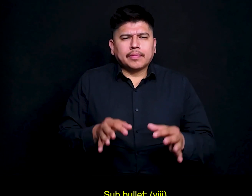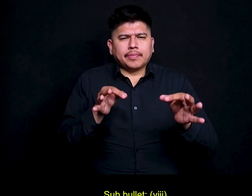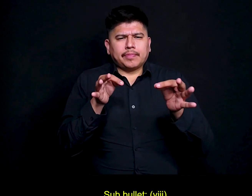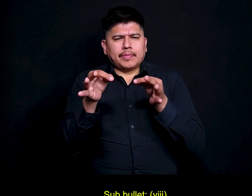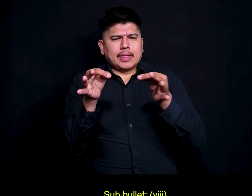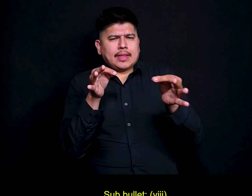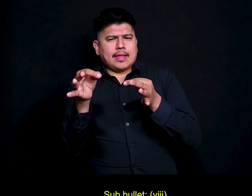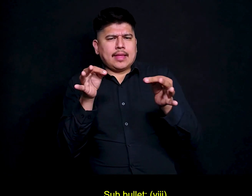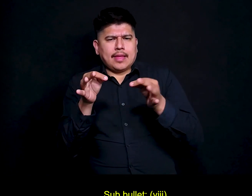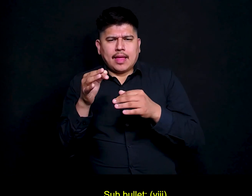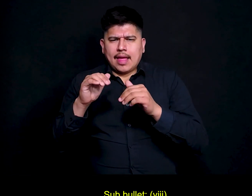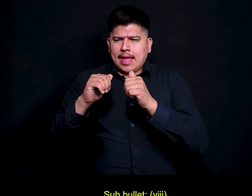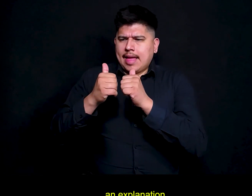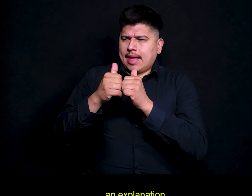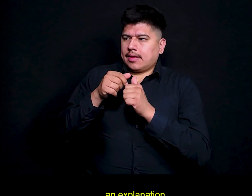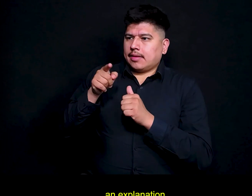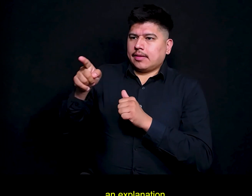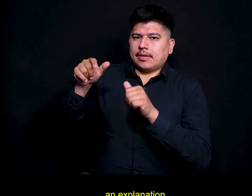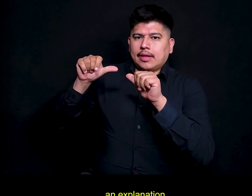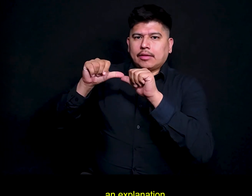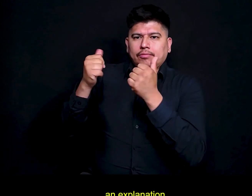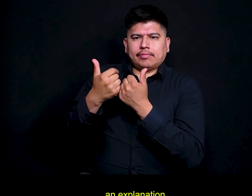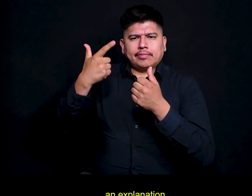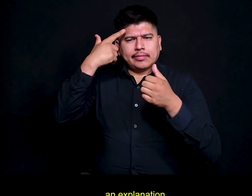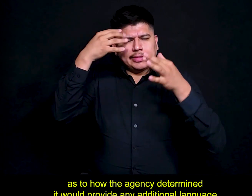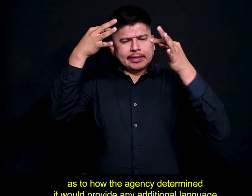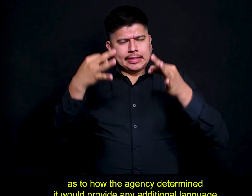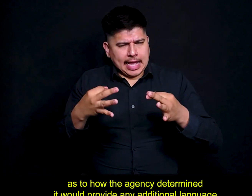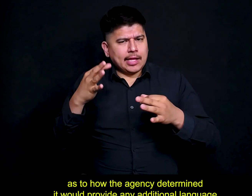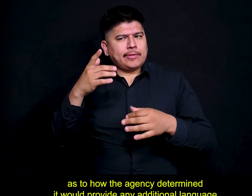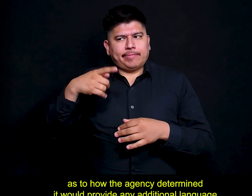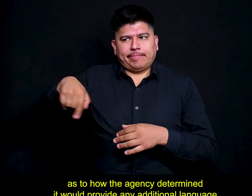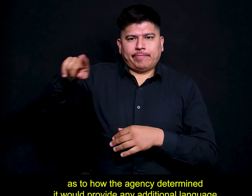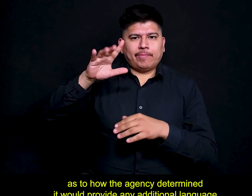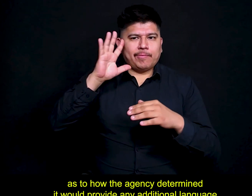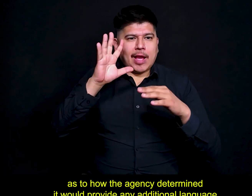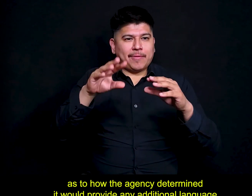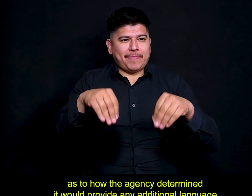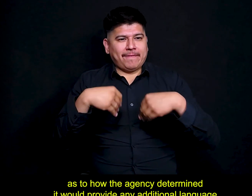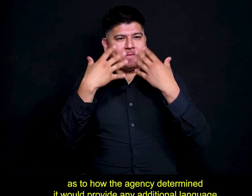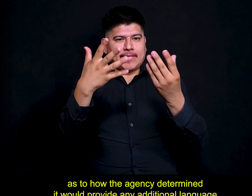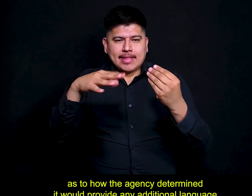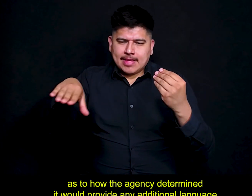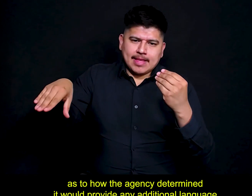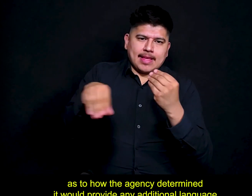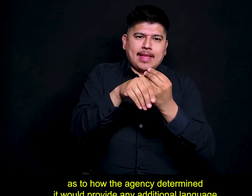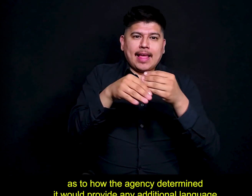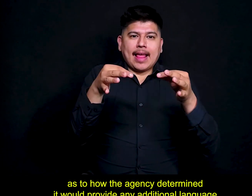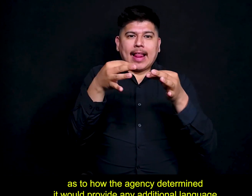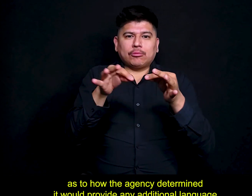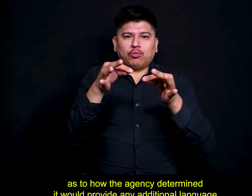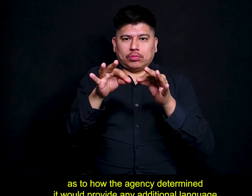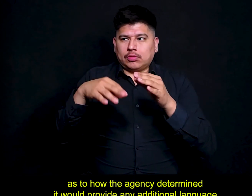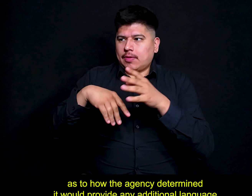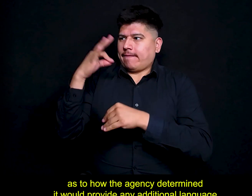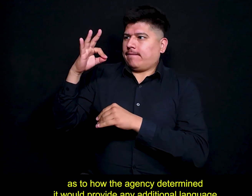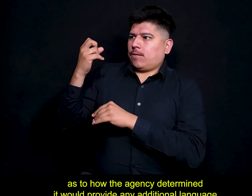Sub bullet: (viii) an explanation as to how the agency determined it would provide any additional language